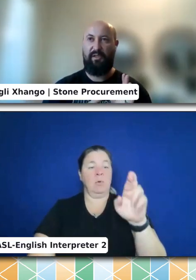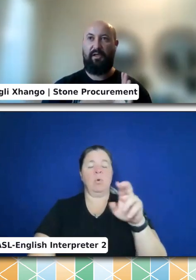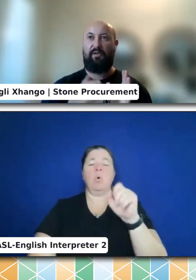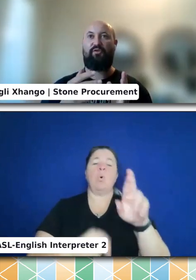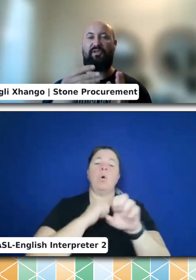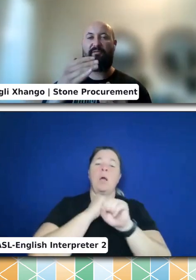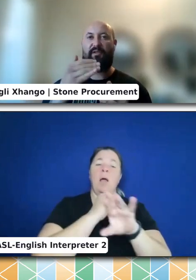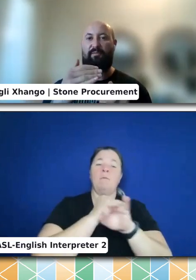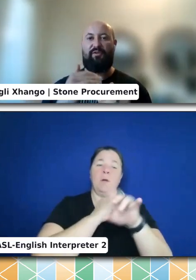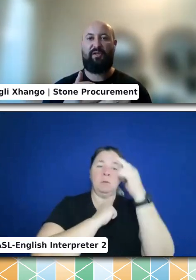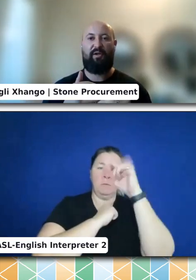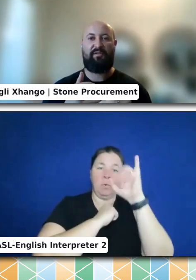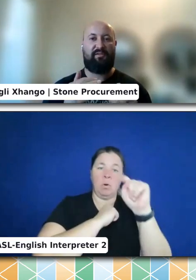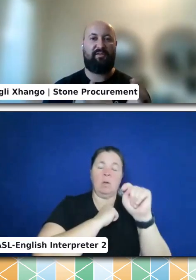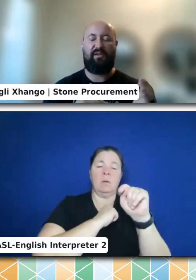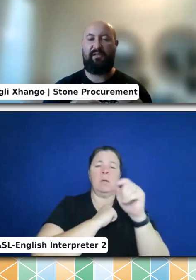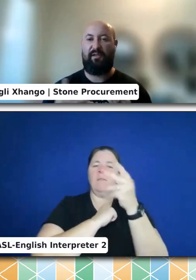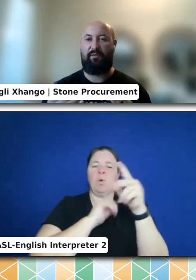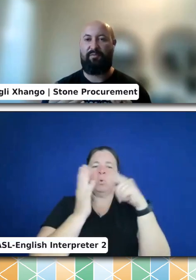You just have a couple of check boxes to select out of.